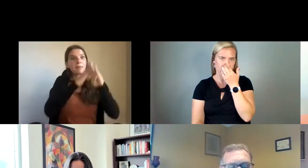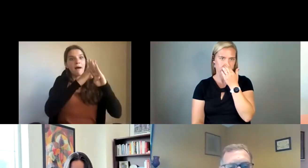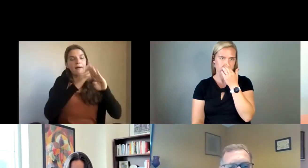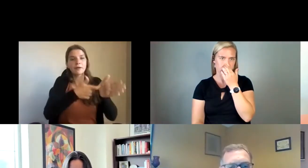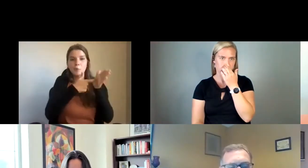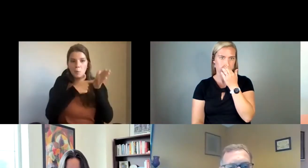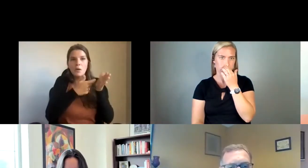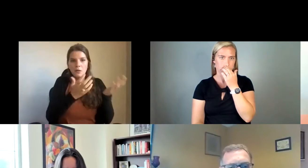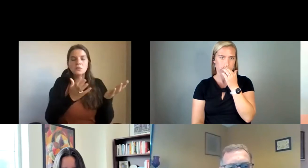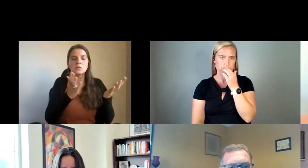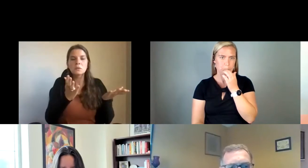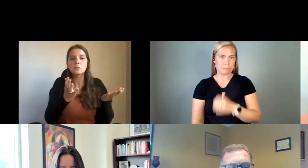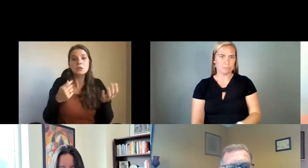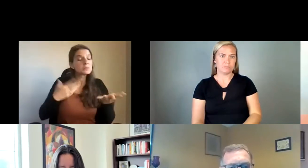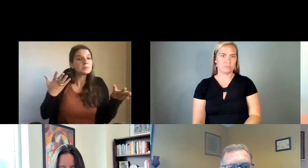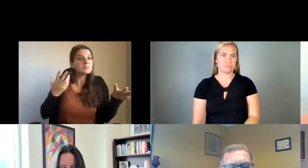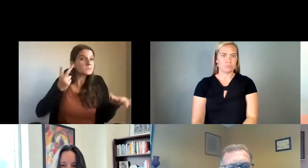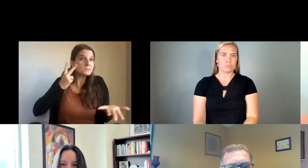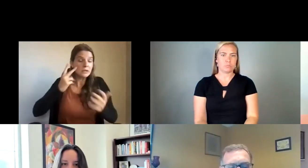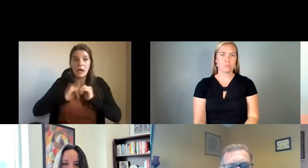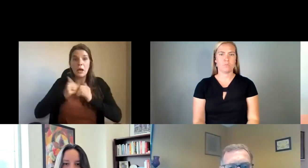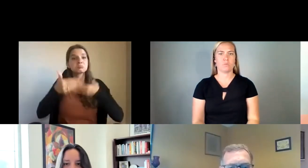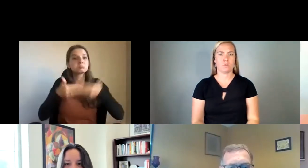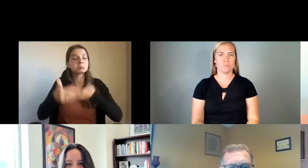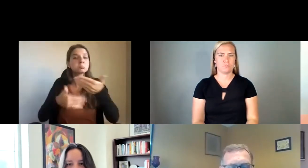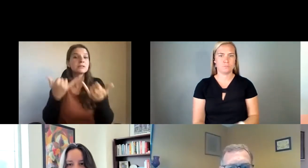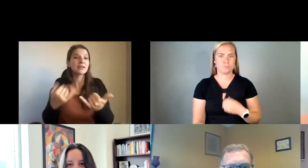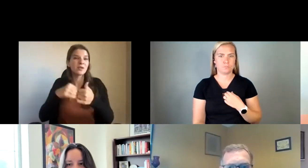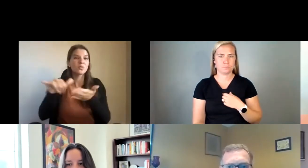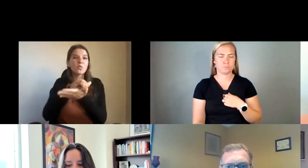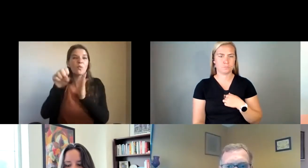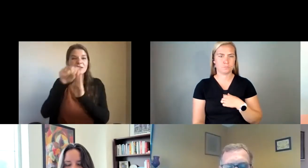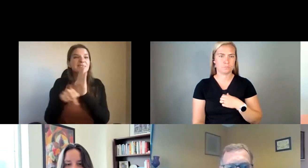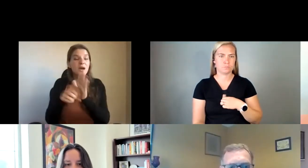We'll just have to see how that plays out in the New York State Courts as we go forward.